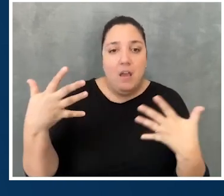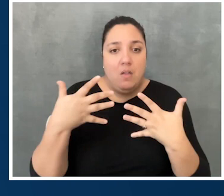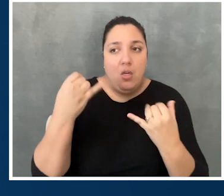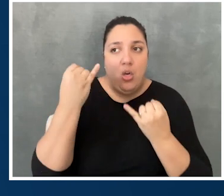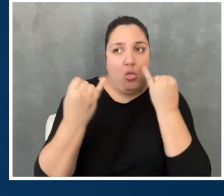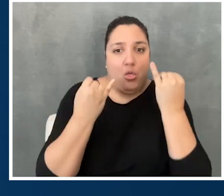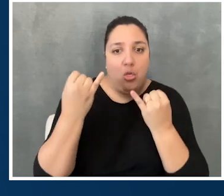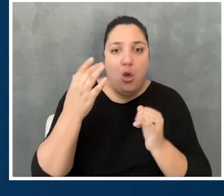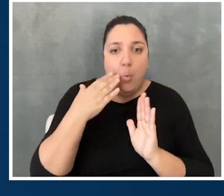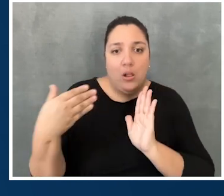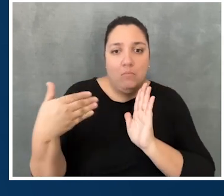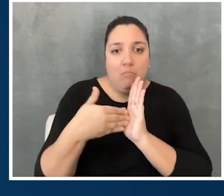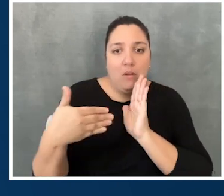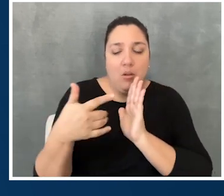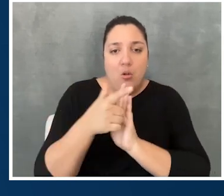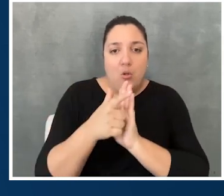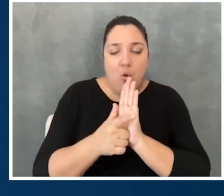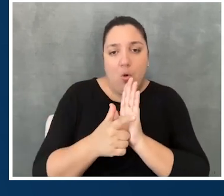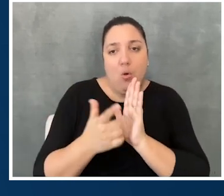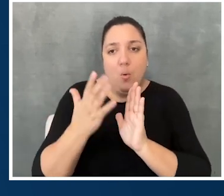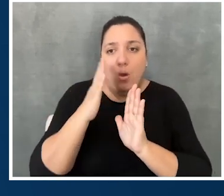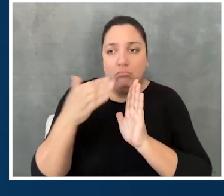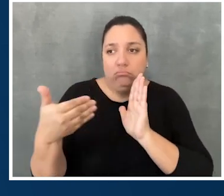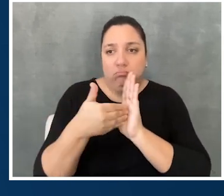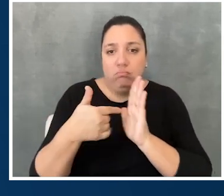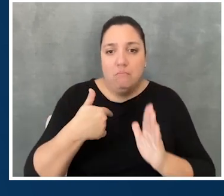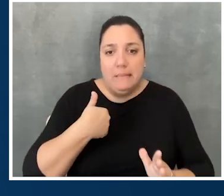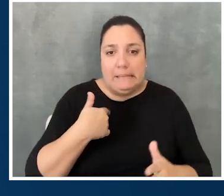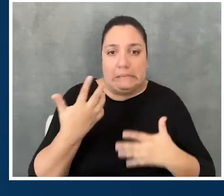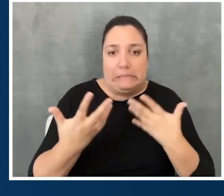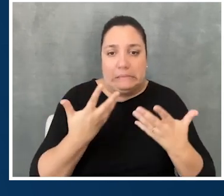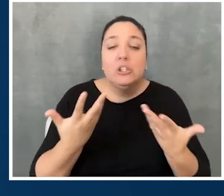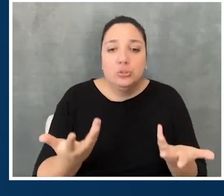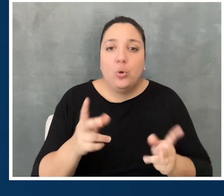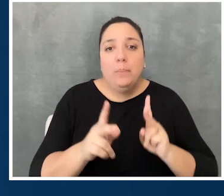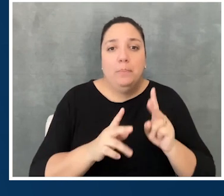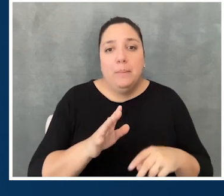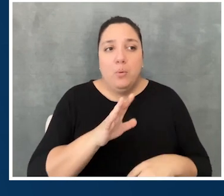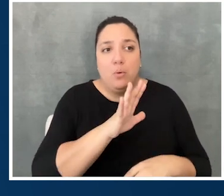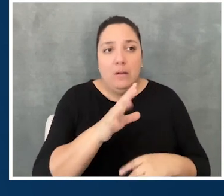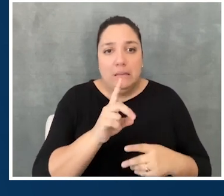if they perform an abortion. So people with disabilities' lives are being put at risk